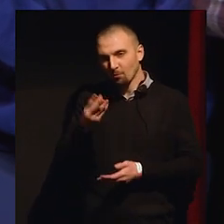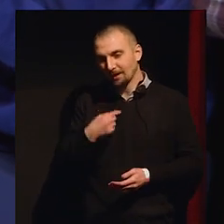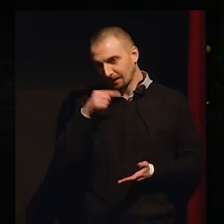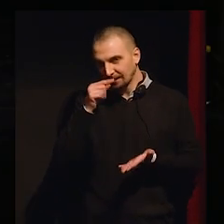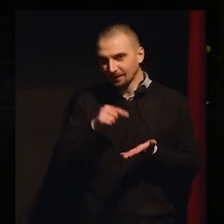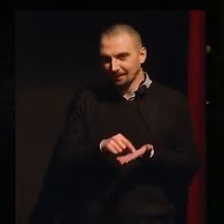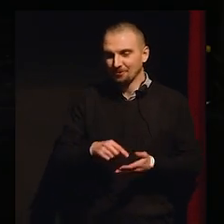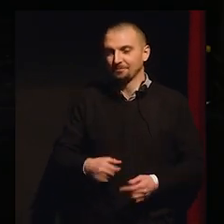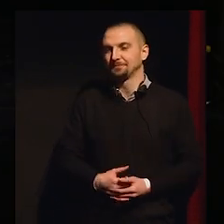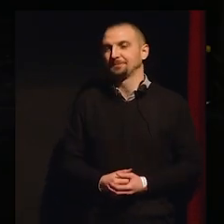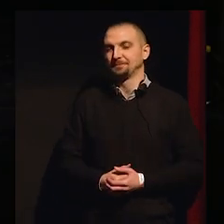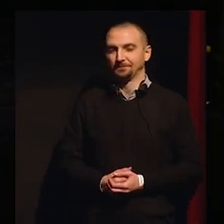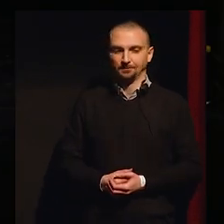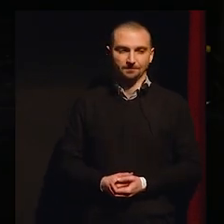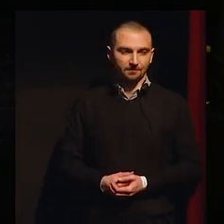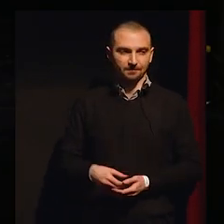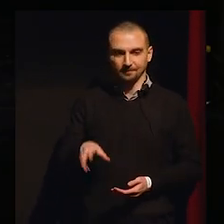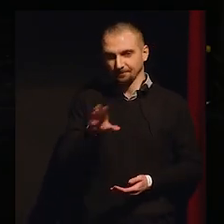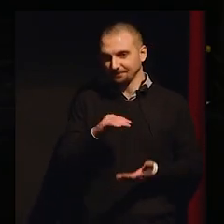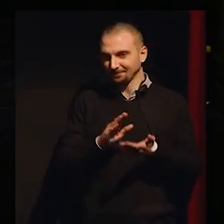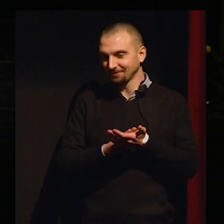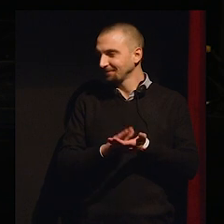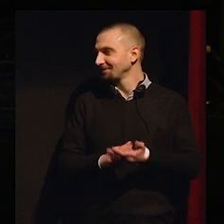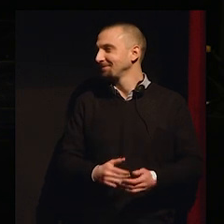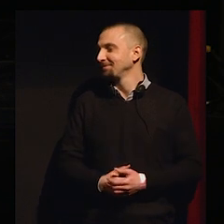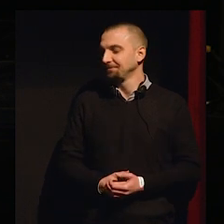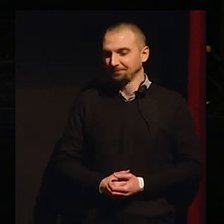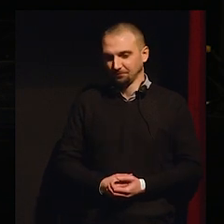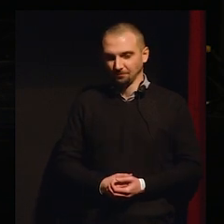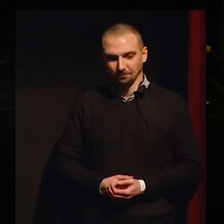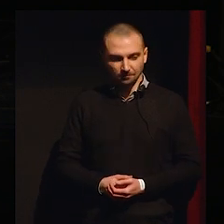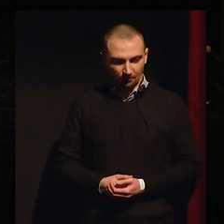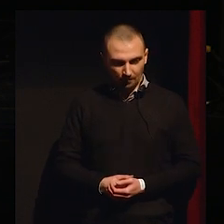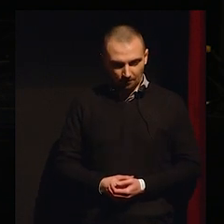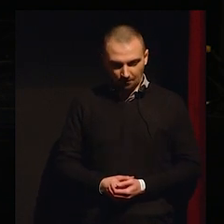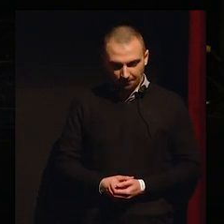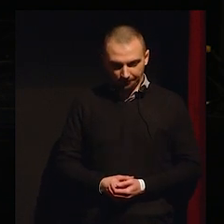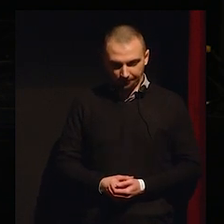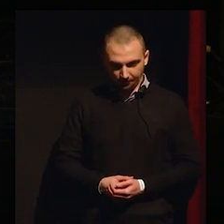Great, that’s it. Then there’s not much need to say anything on top of that. Day by day,